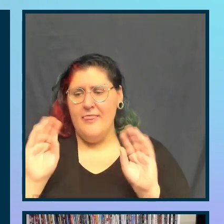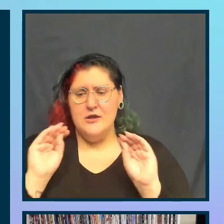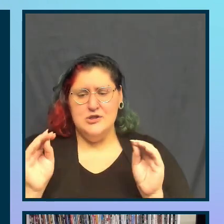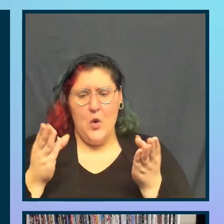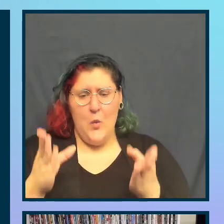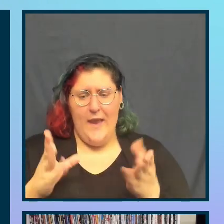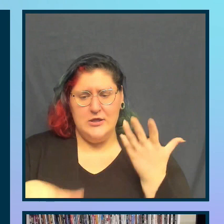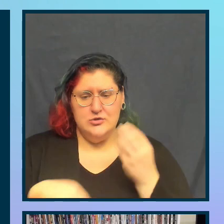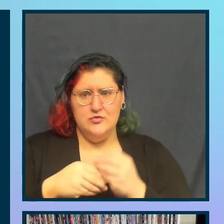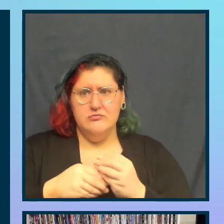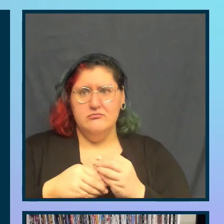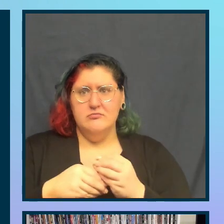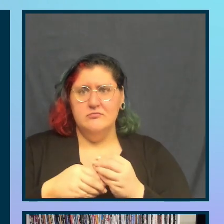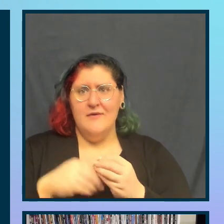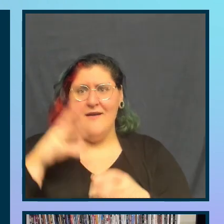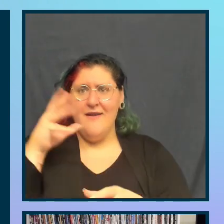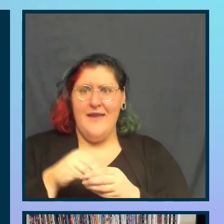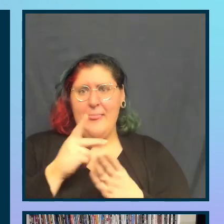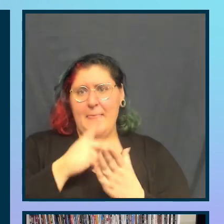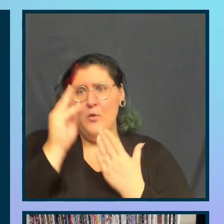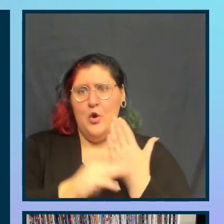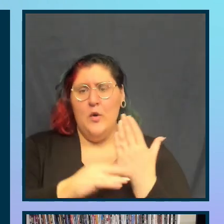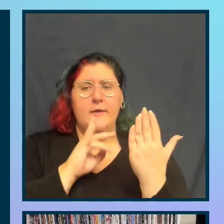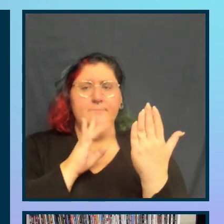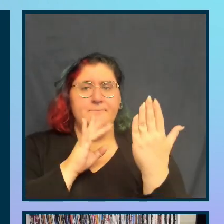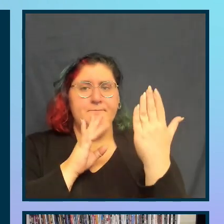the screen reader would stop on the control and announce its name only.